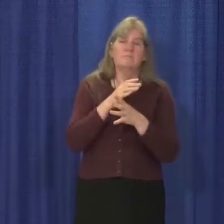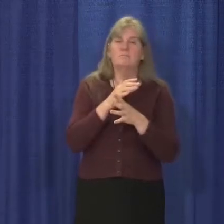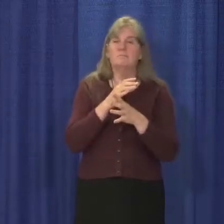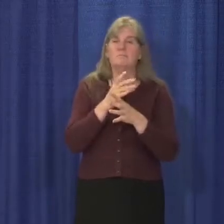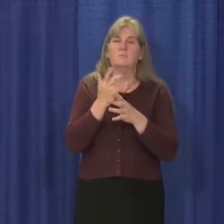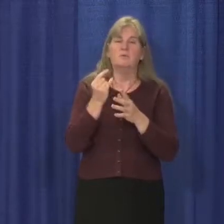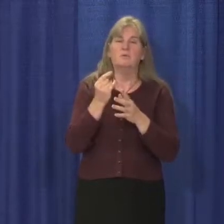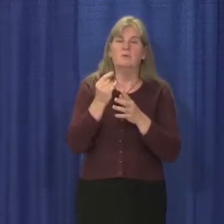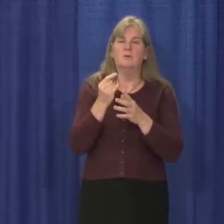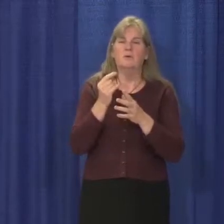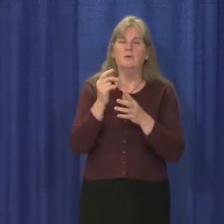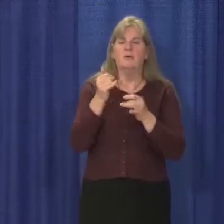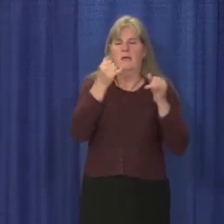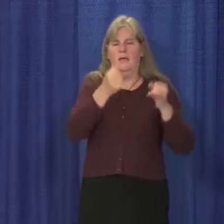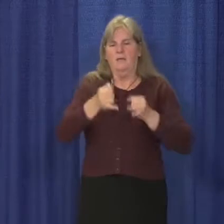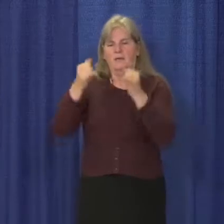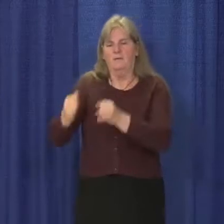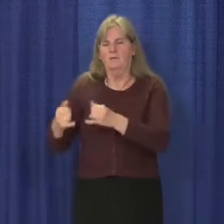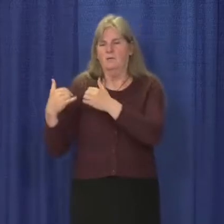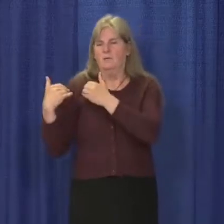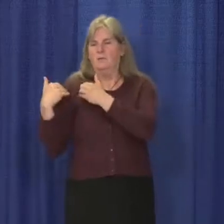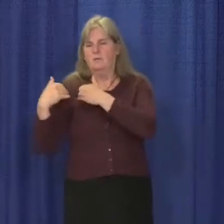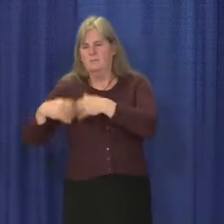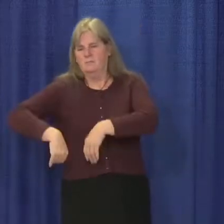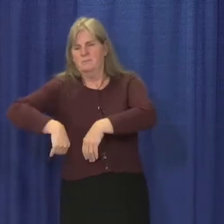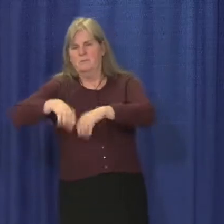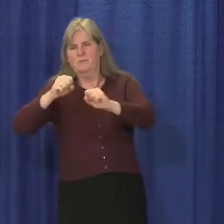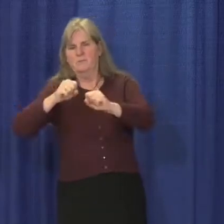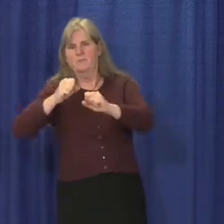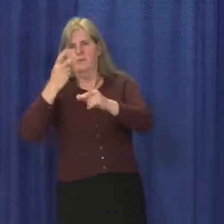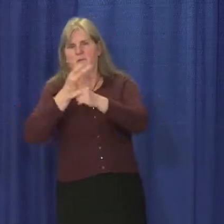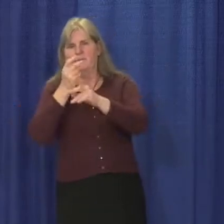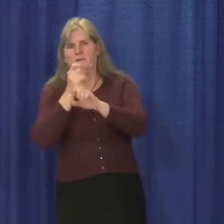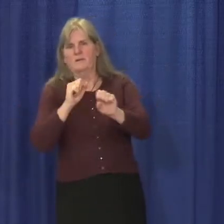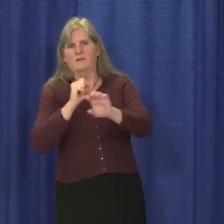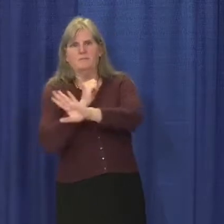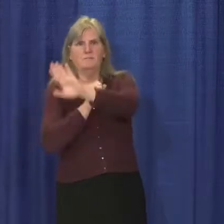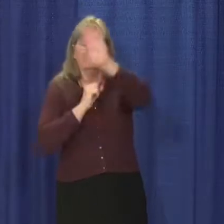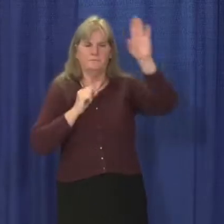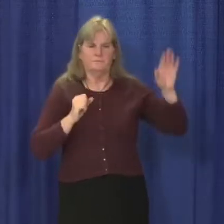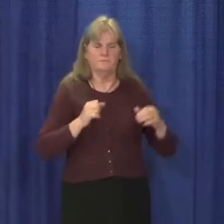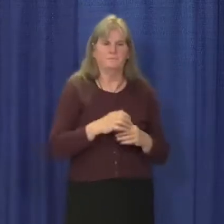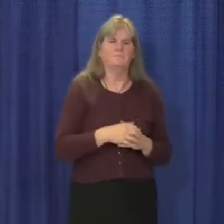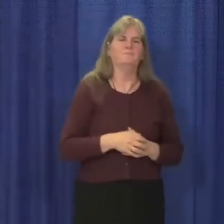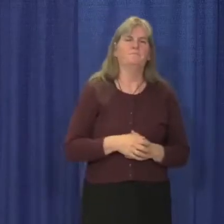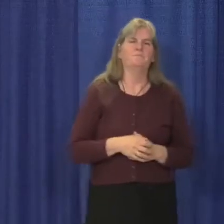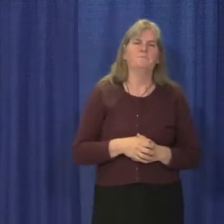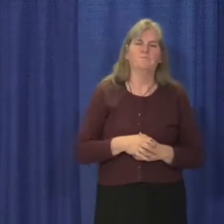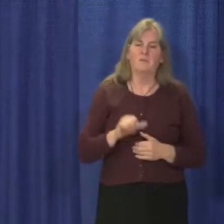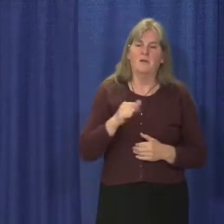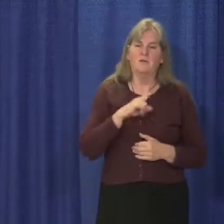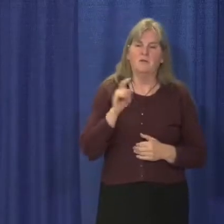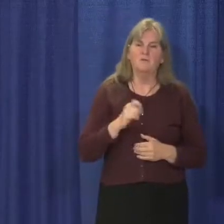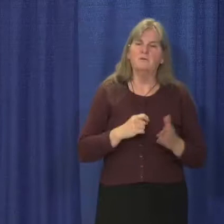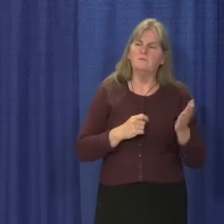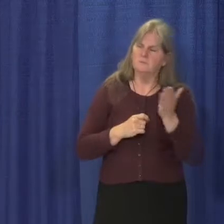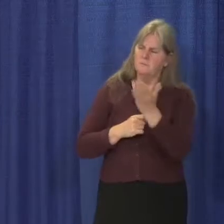Pat: Do have a second question? Reporter: This is for the premier. With more and more Canadian